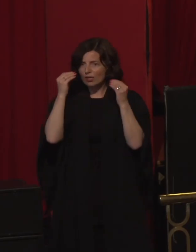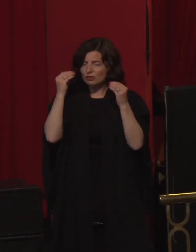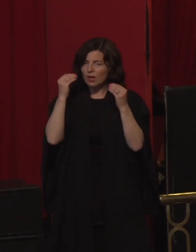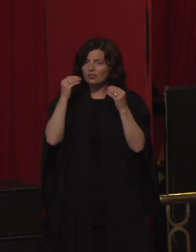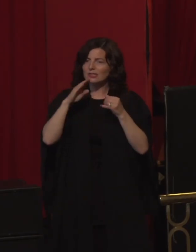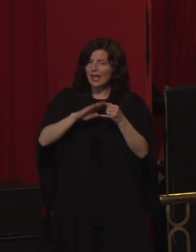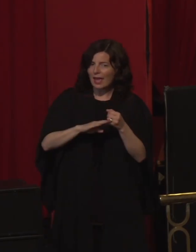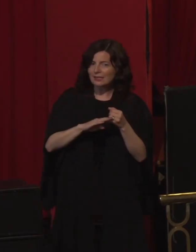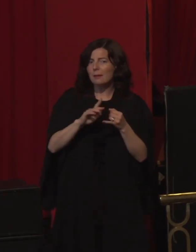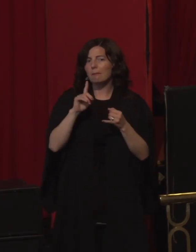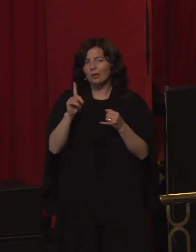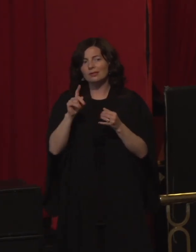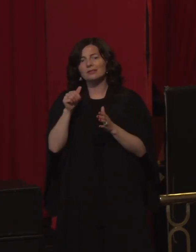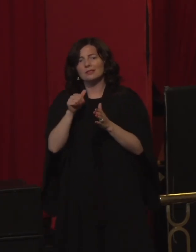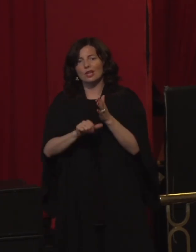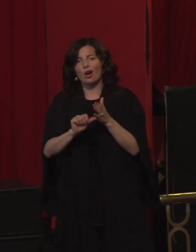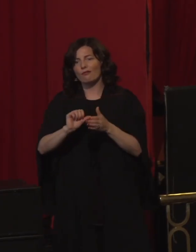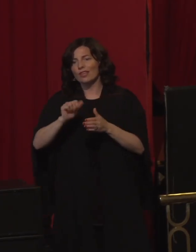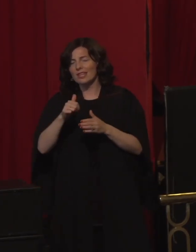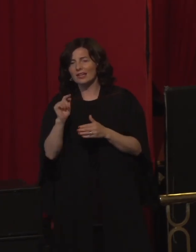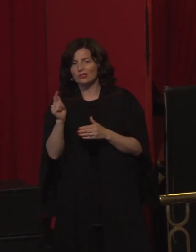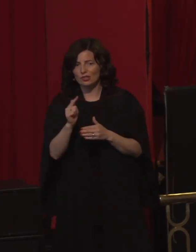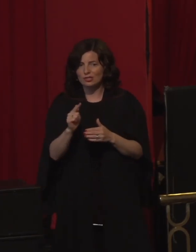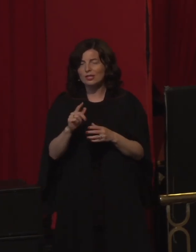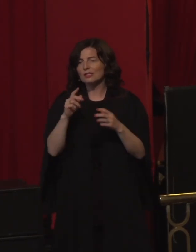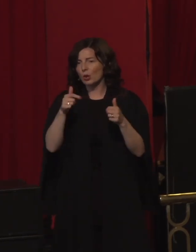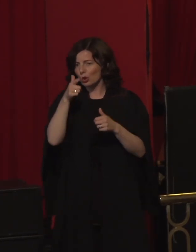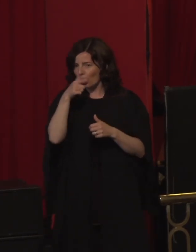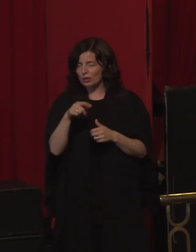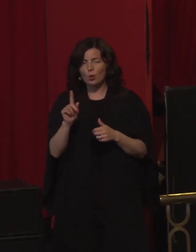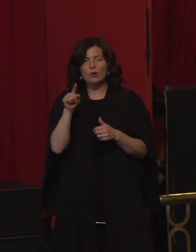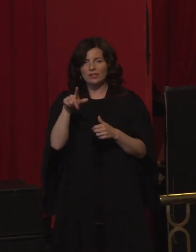of the next one. We wish everyone good luck for whatever they choose to do in the future,